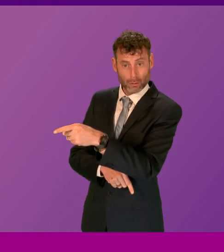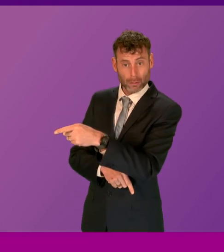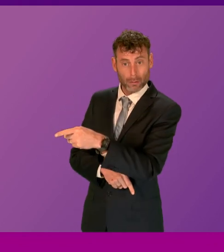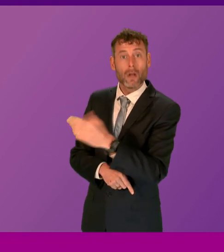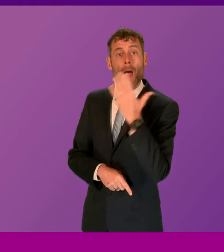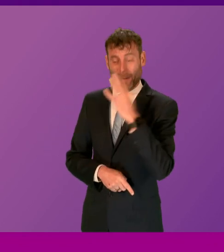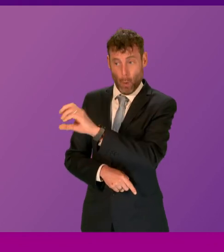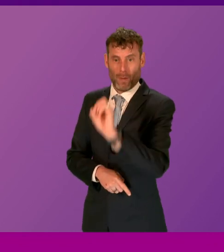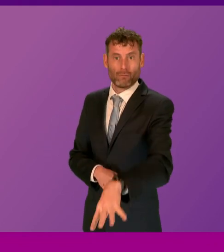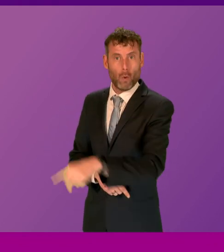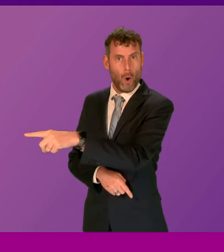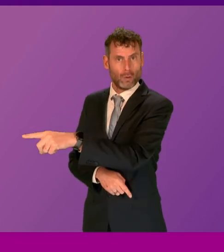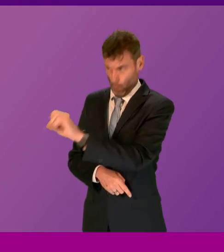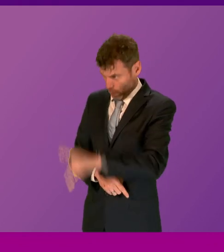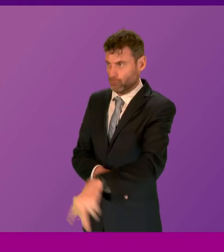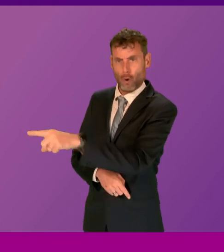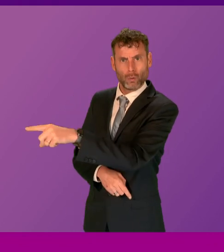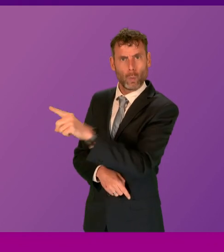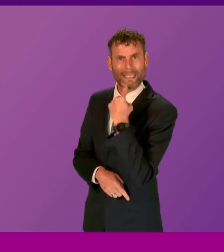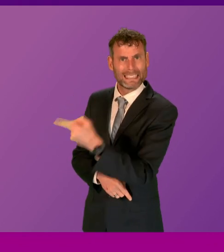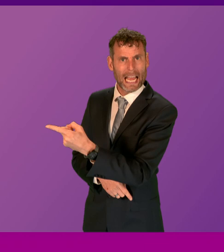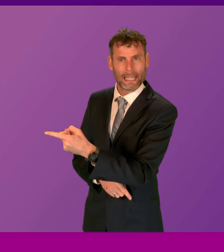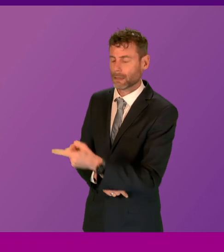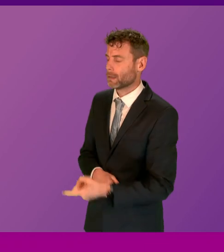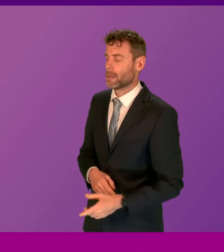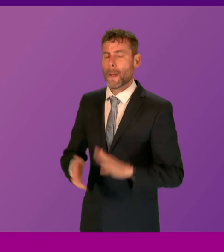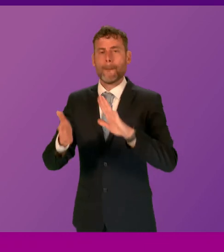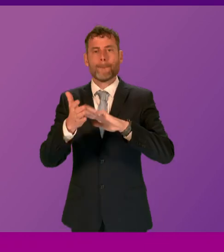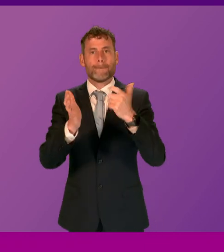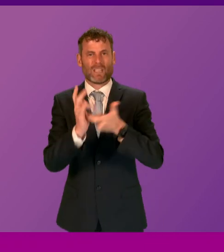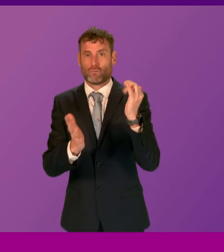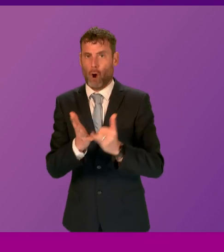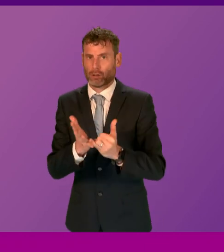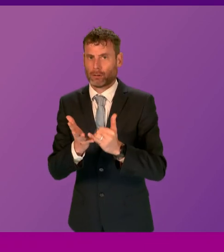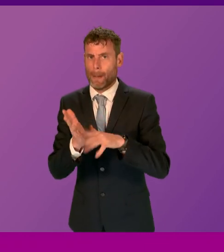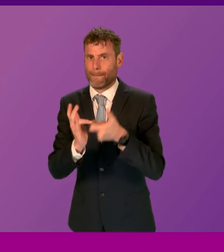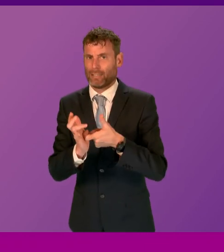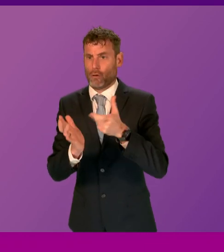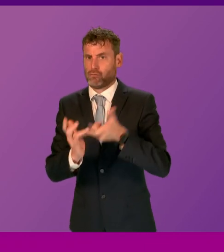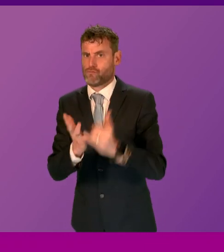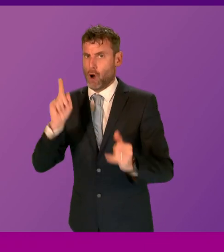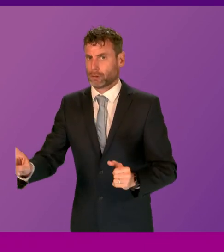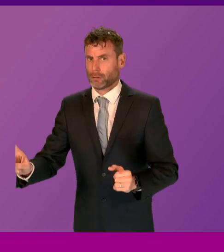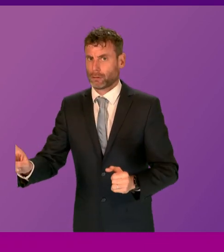I hope that that is withdrawn. Mr Ross— I hope that that is withdrawn.